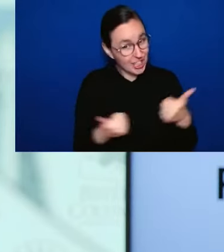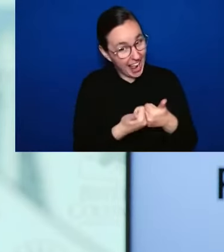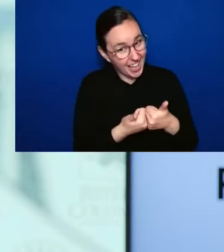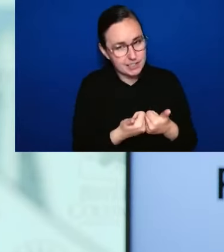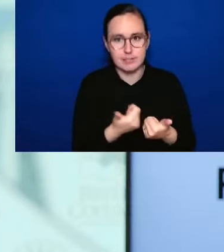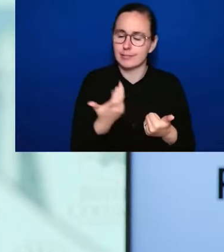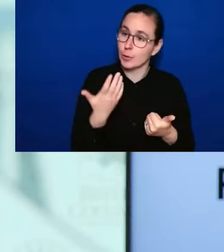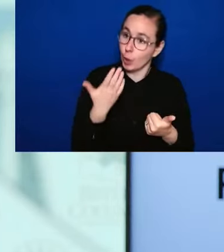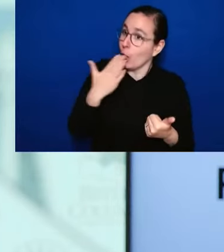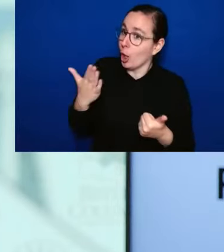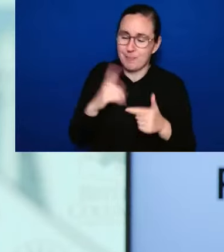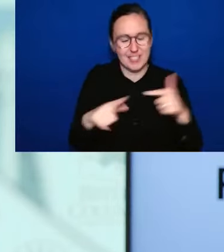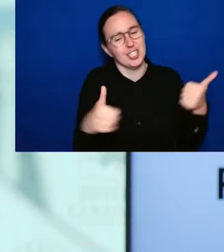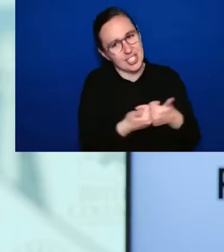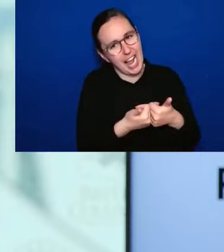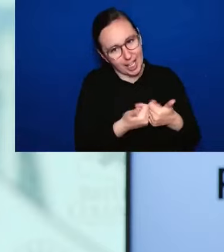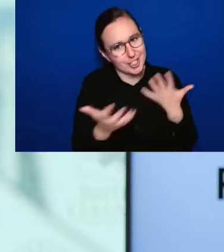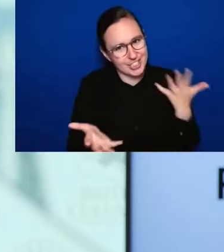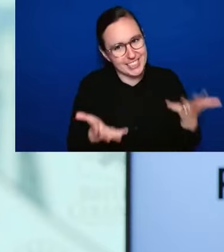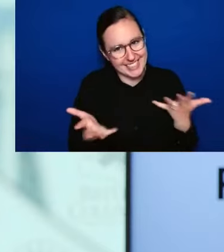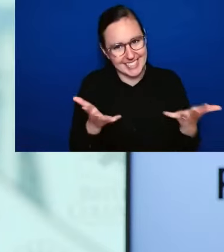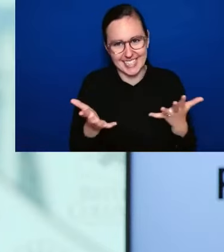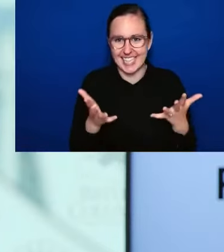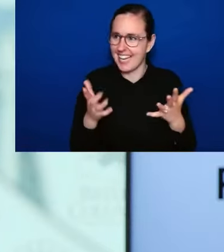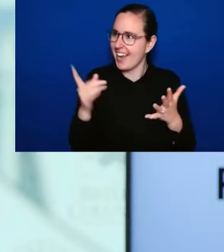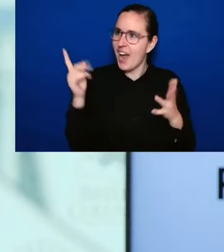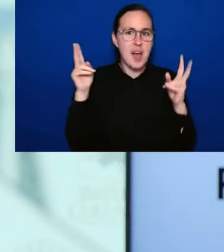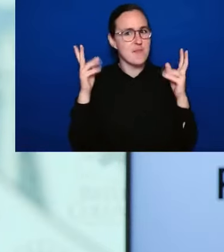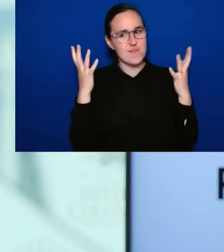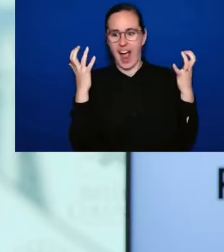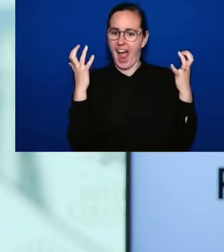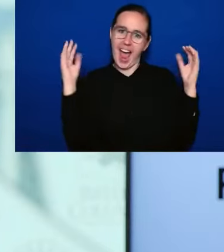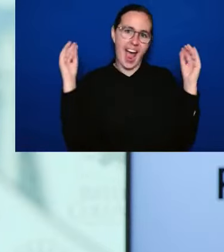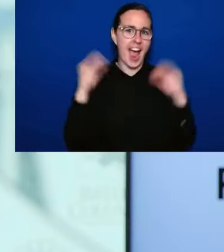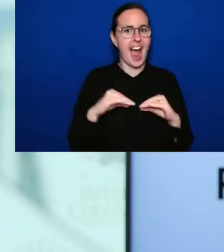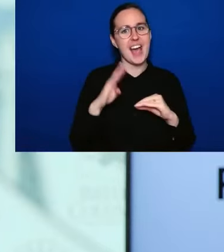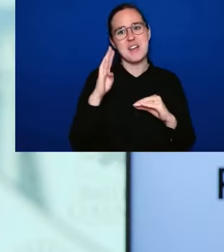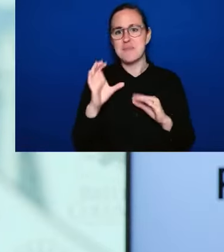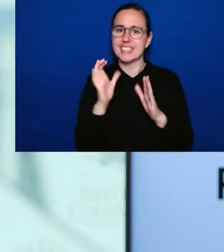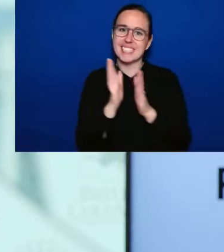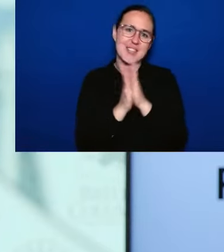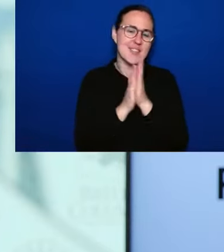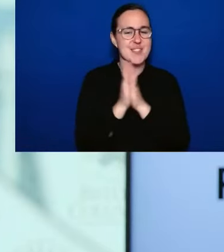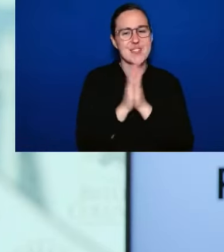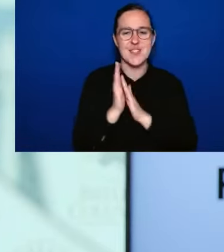have a place that people want to come to. But on the other hand